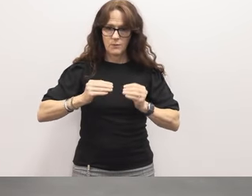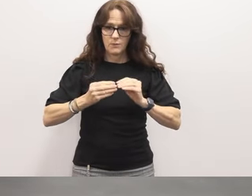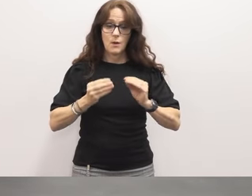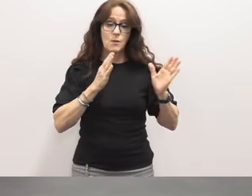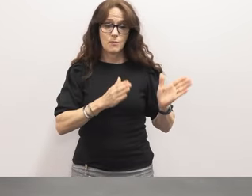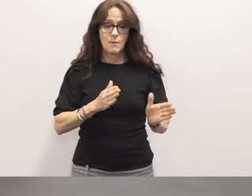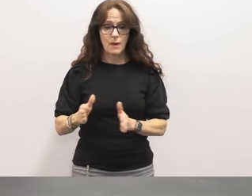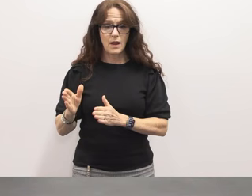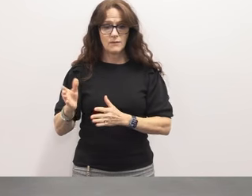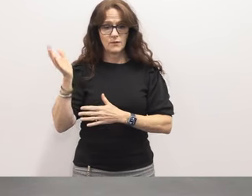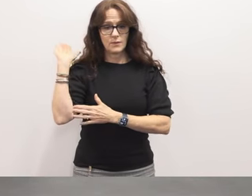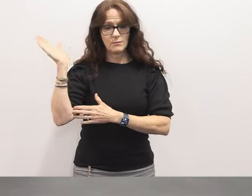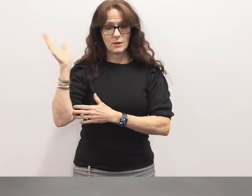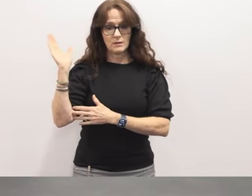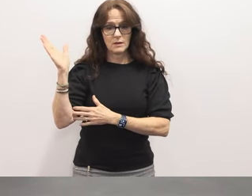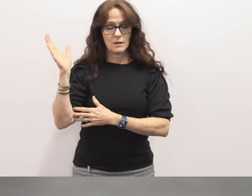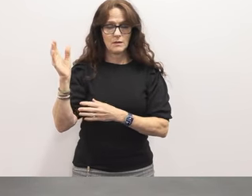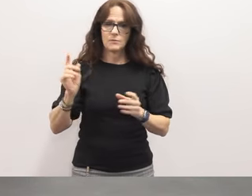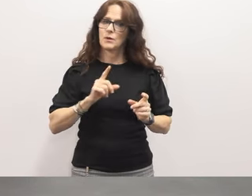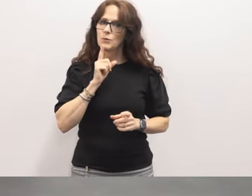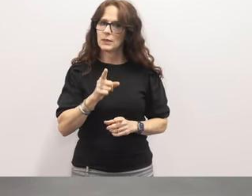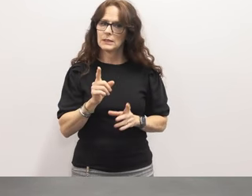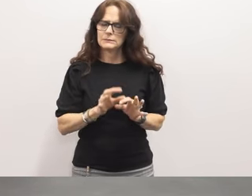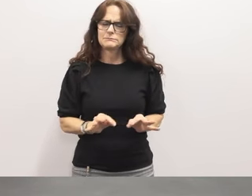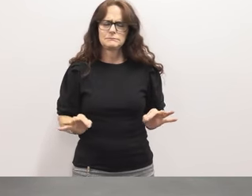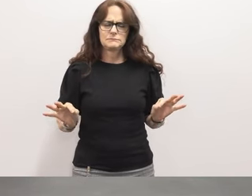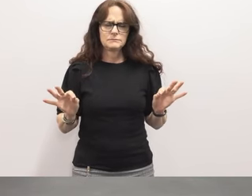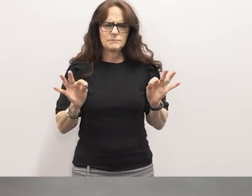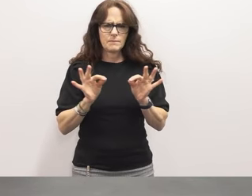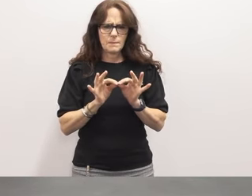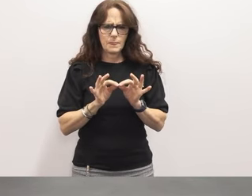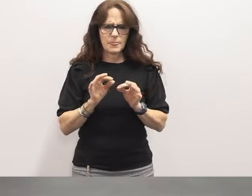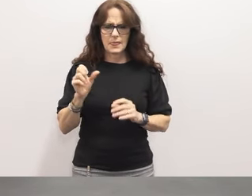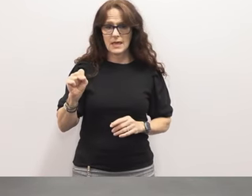works with site leaders staff to hear their voices,